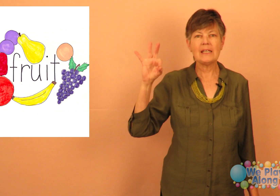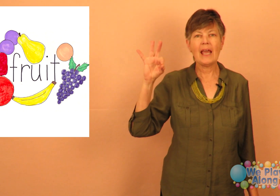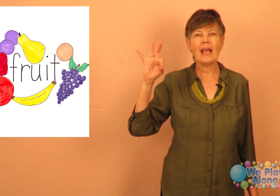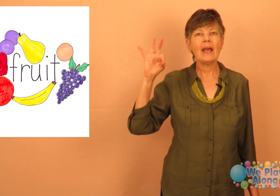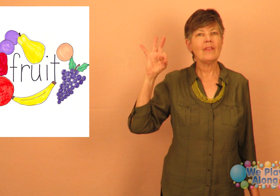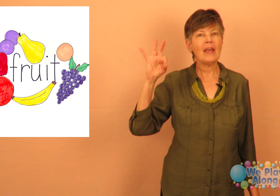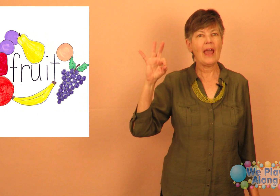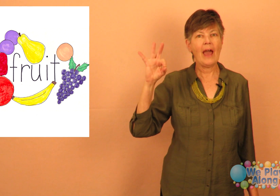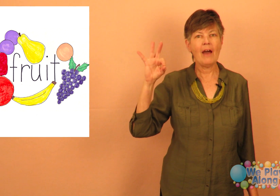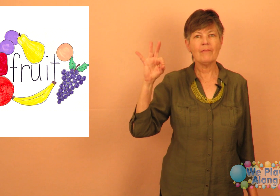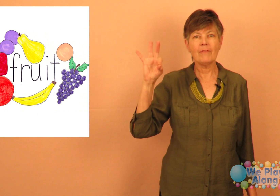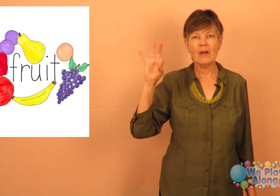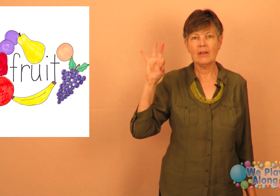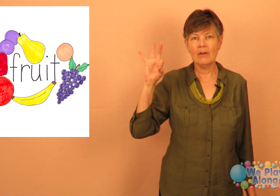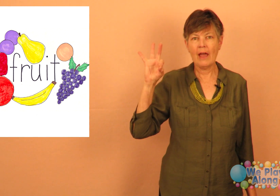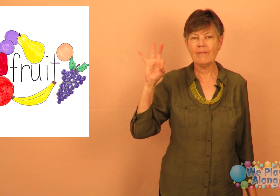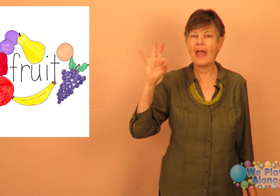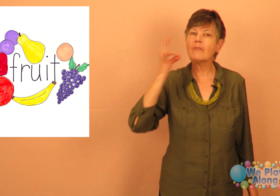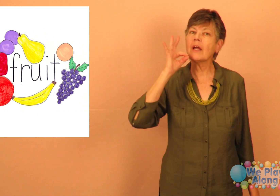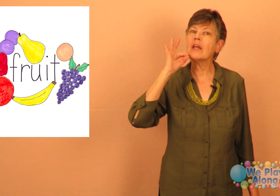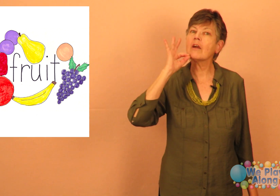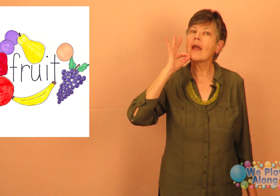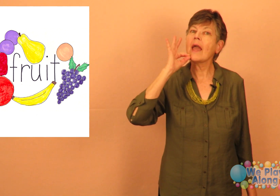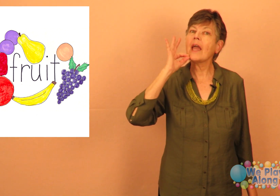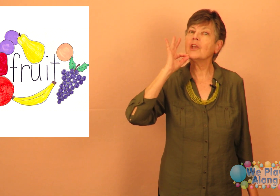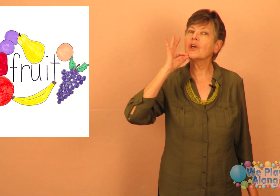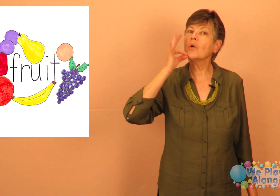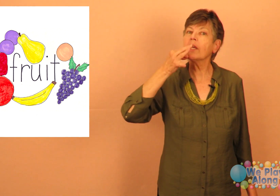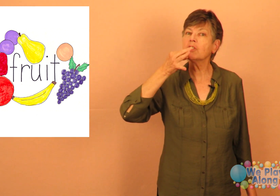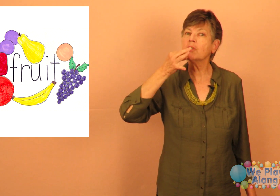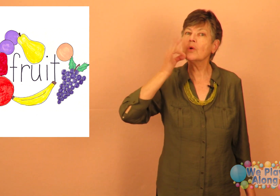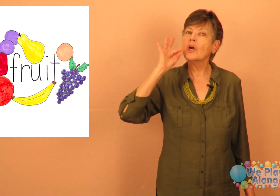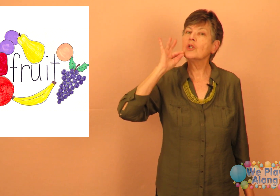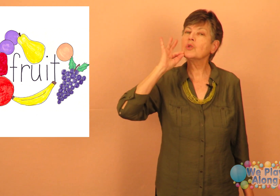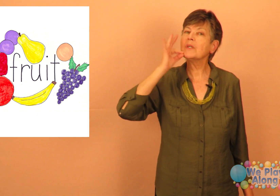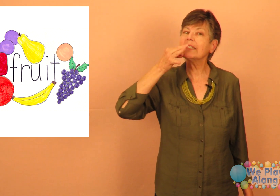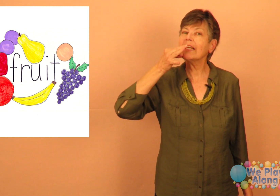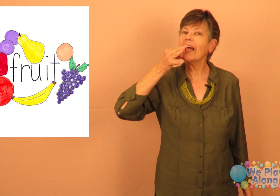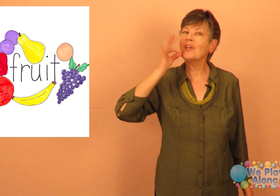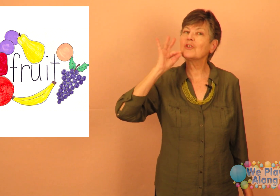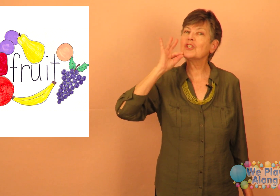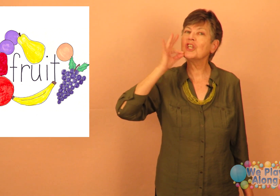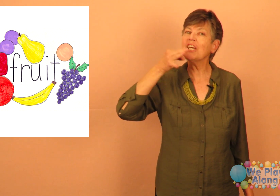take the F your F hand right here and you're going to twist it at your chin